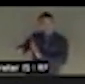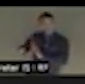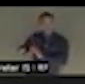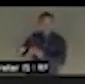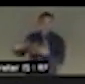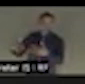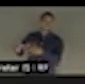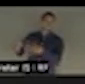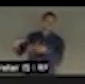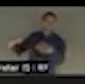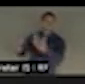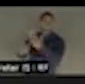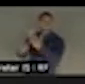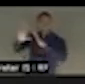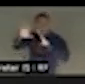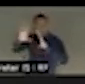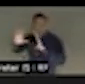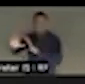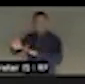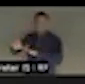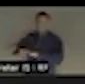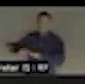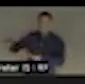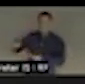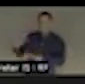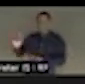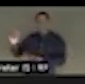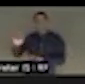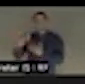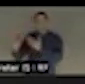development activity where we have more than 50 organizations who are going